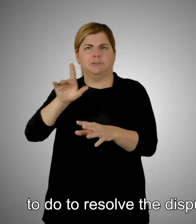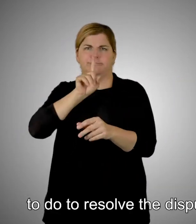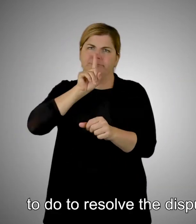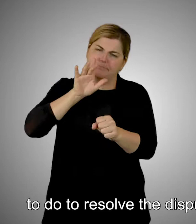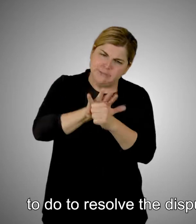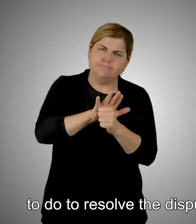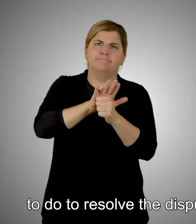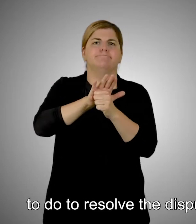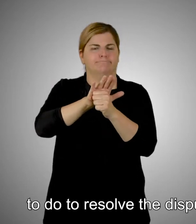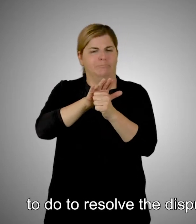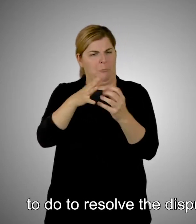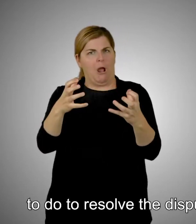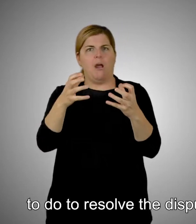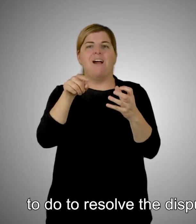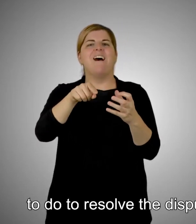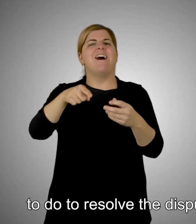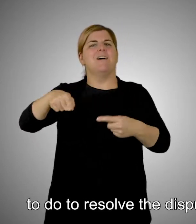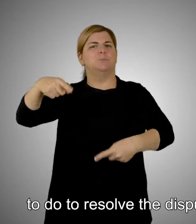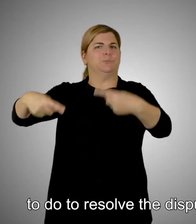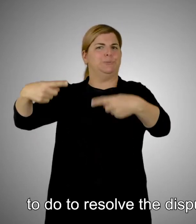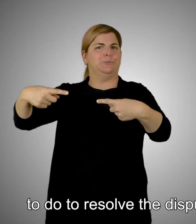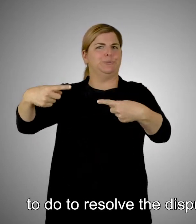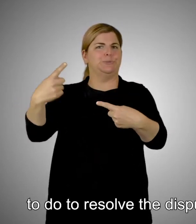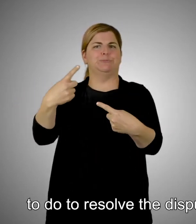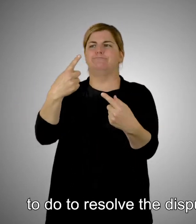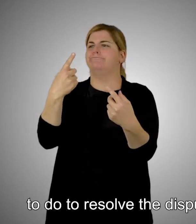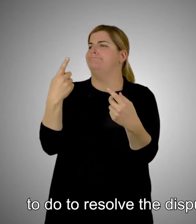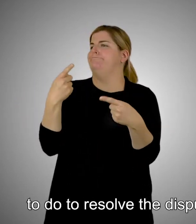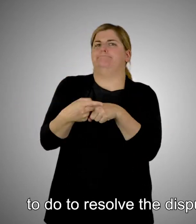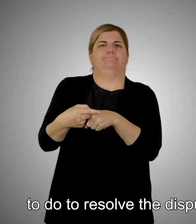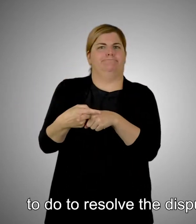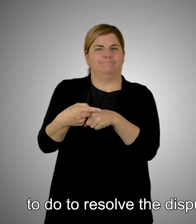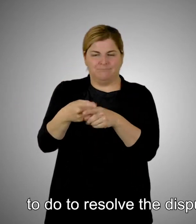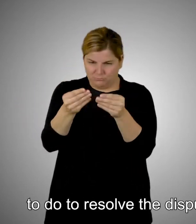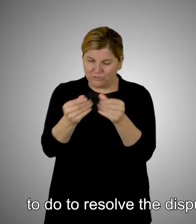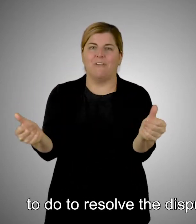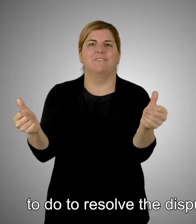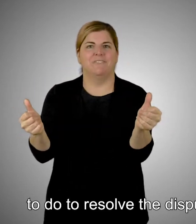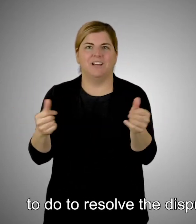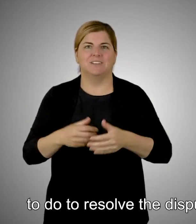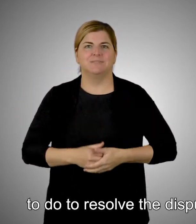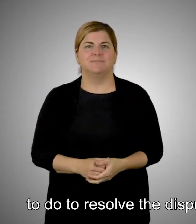to do to resolve the dispute.